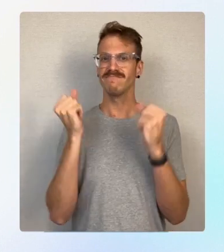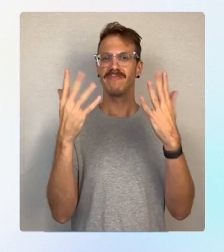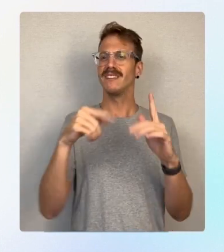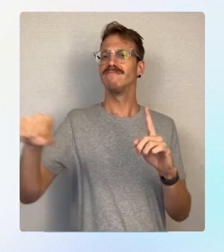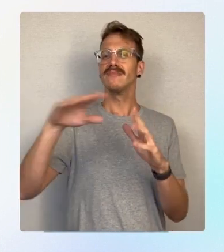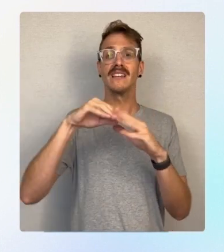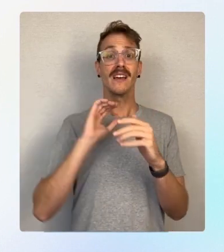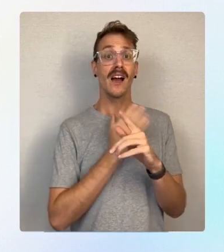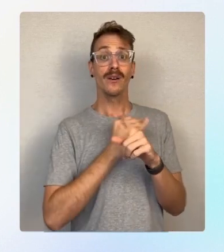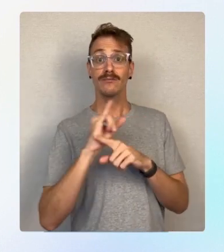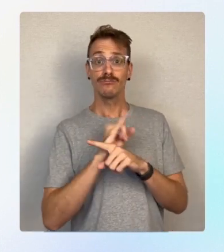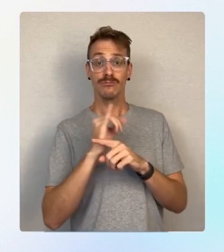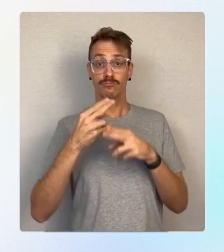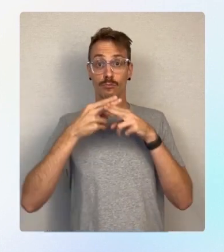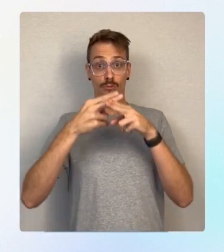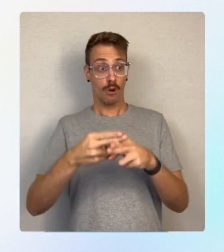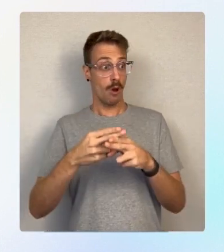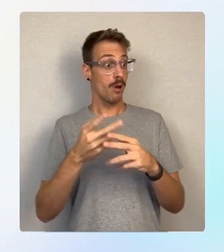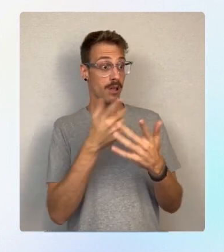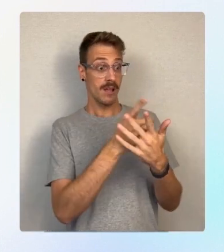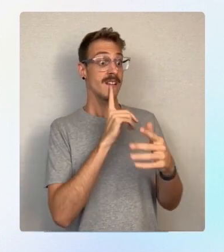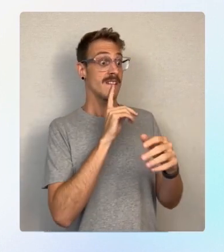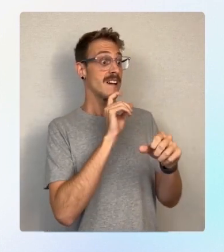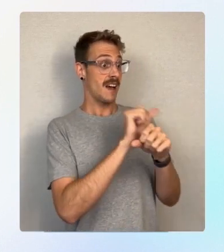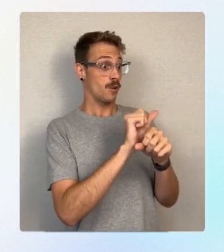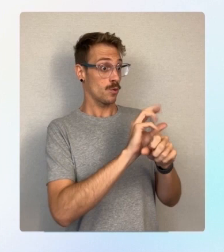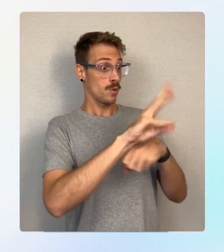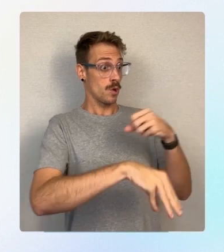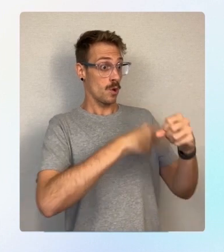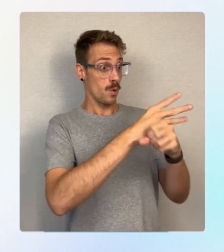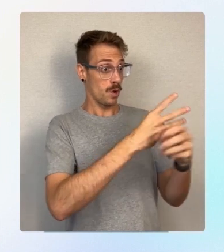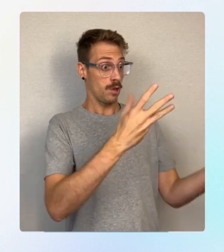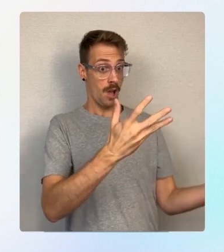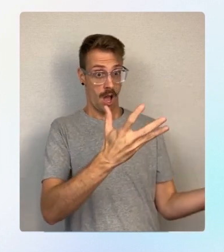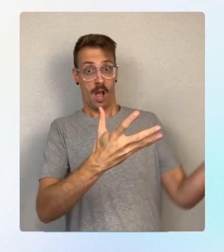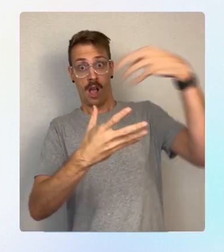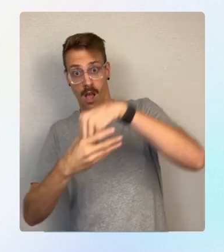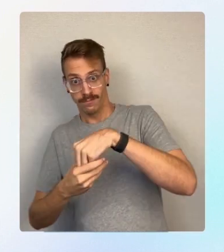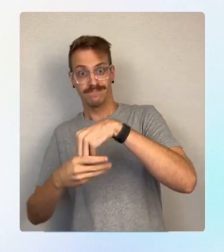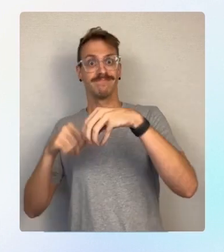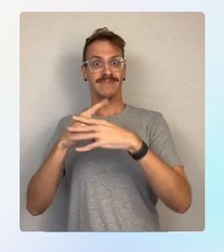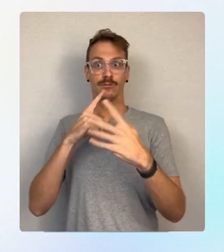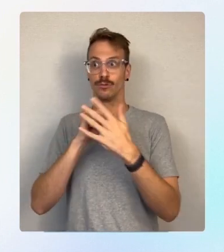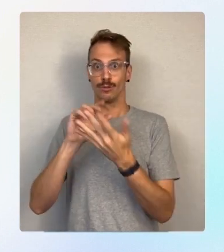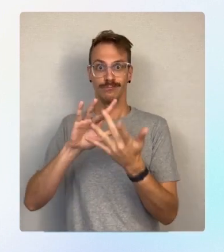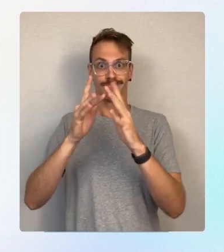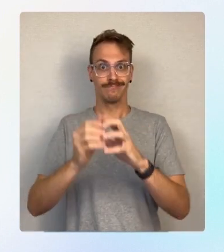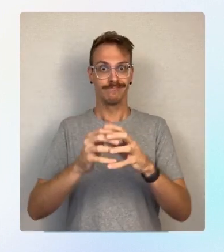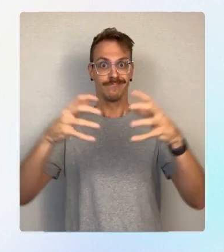we call the ability to blend elements from the physical world into virtual experiences